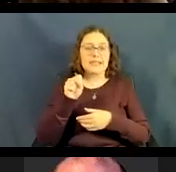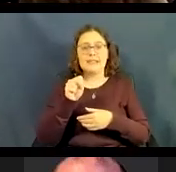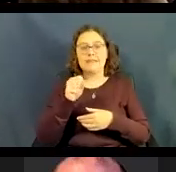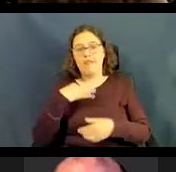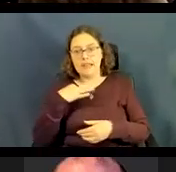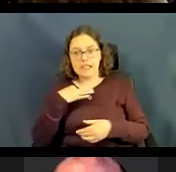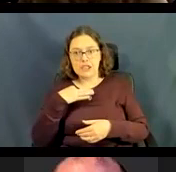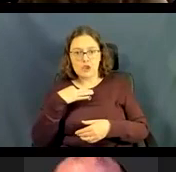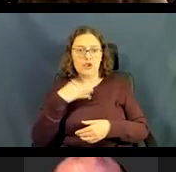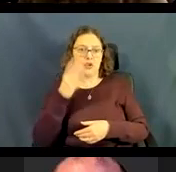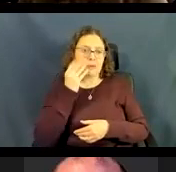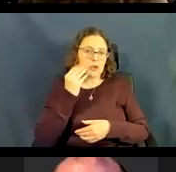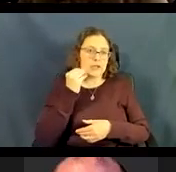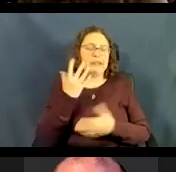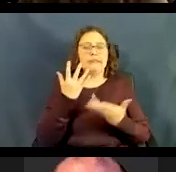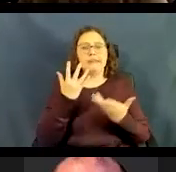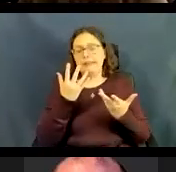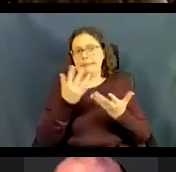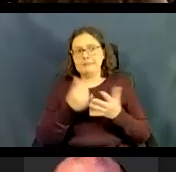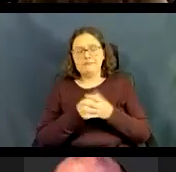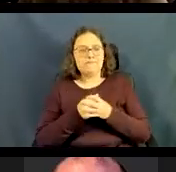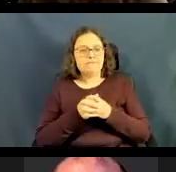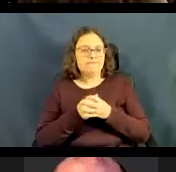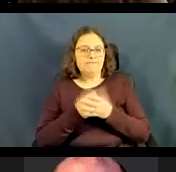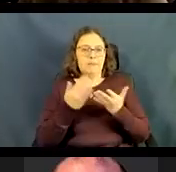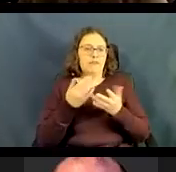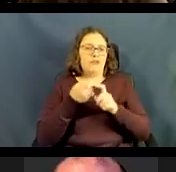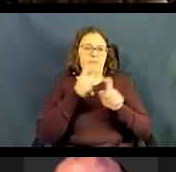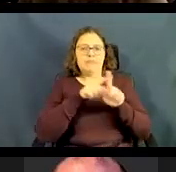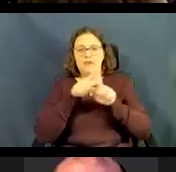Each of these portfolio components, click on the ^ next to them contain sub pages.